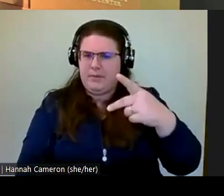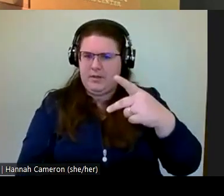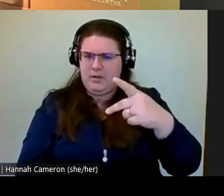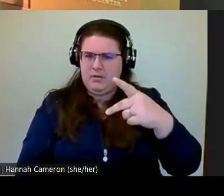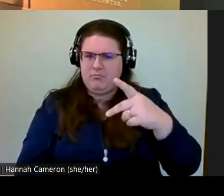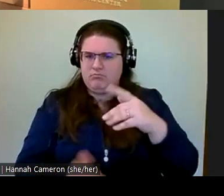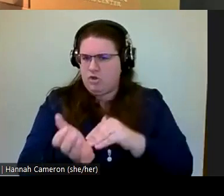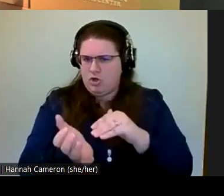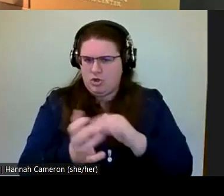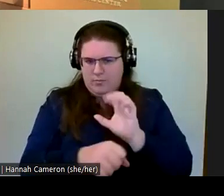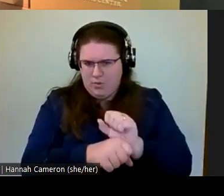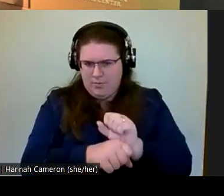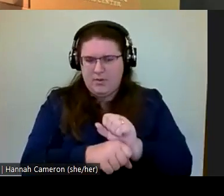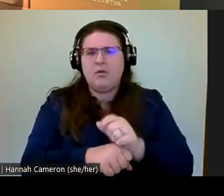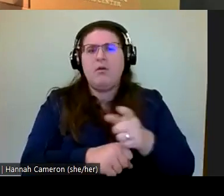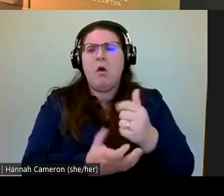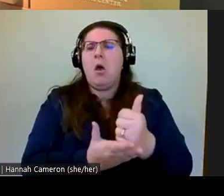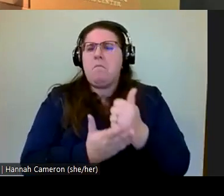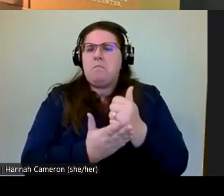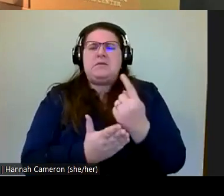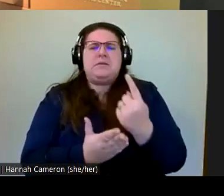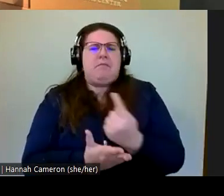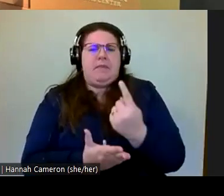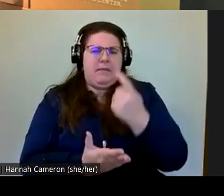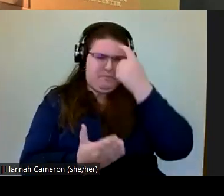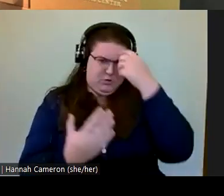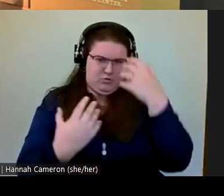some sort did something for my mental health now that's good news as far as I'm concerned